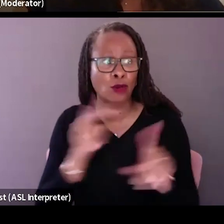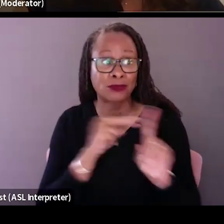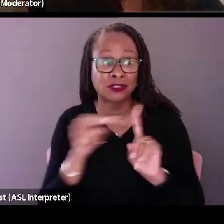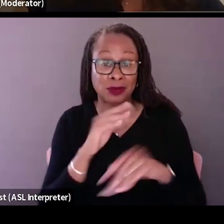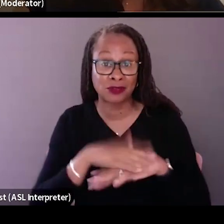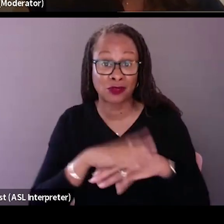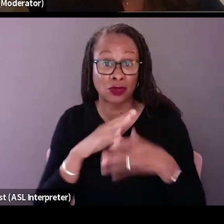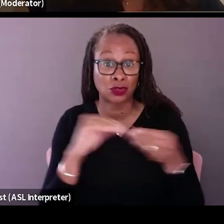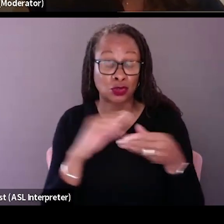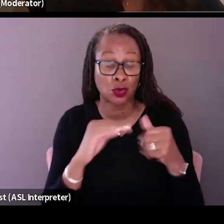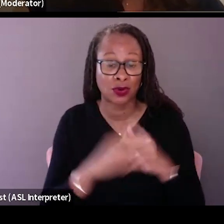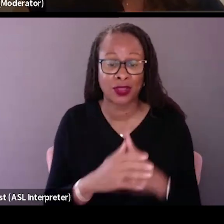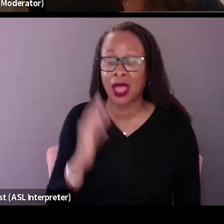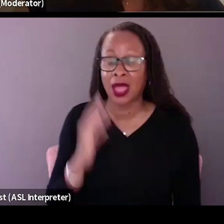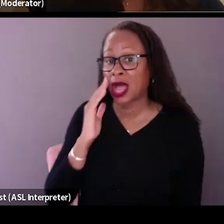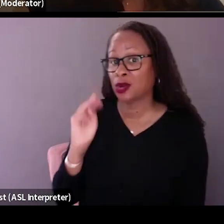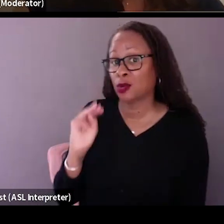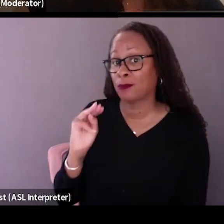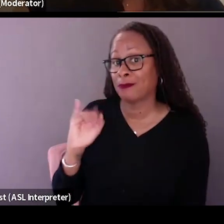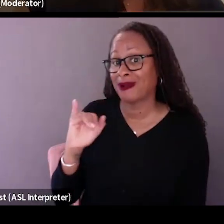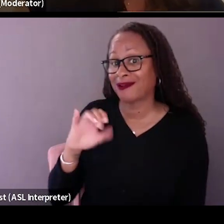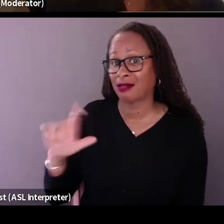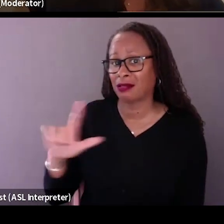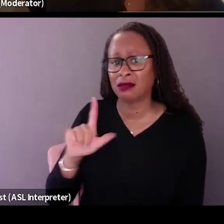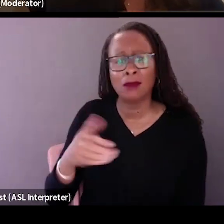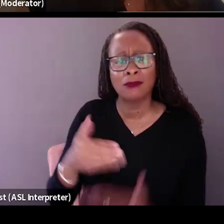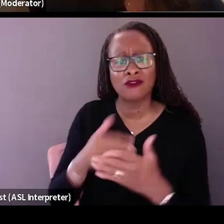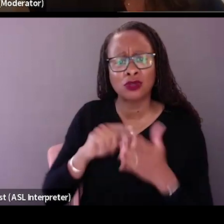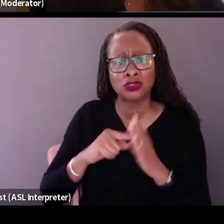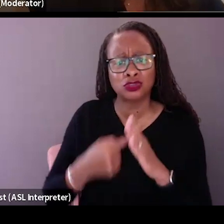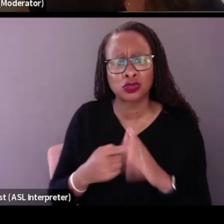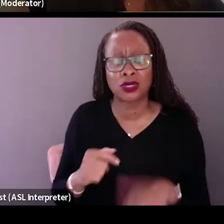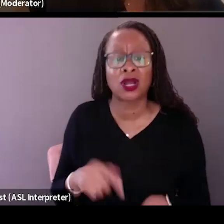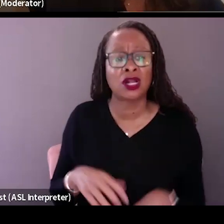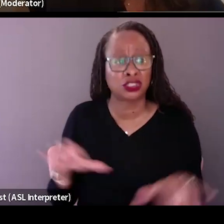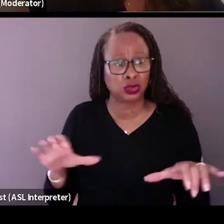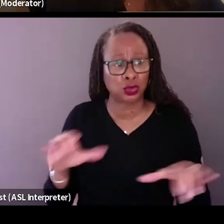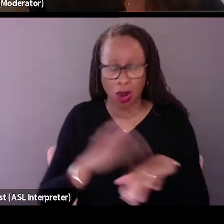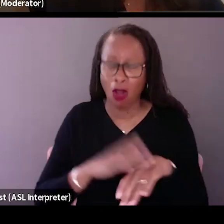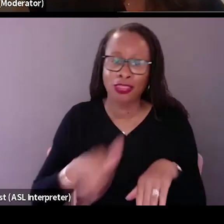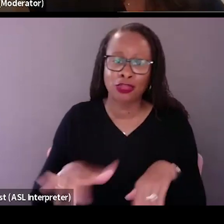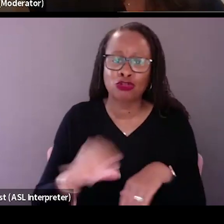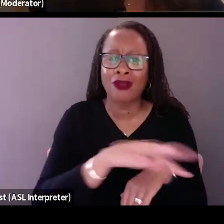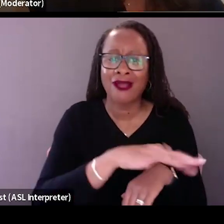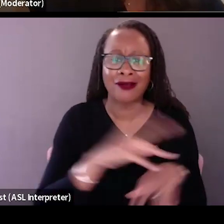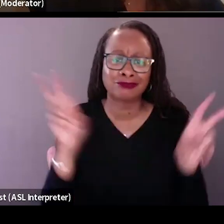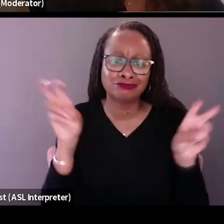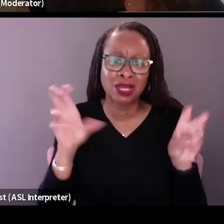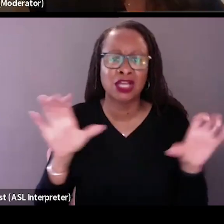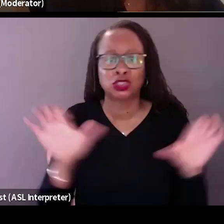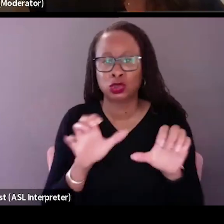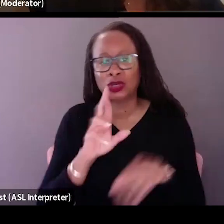you were on the ground doing recon, meeting people in Hampton County and sort of making introductions,